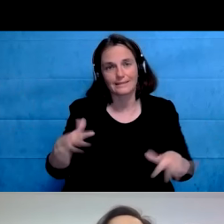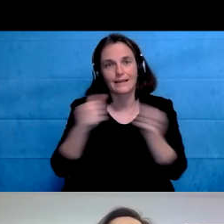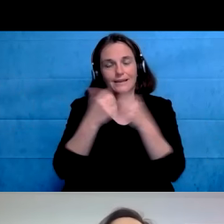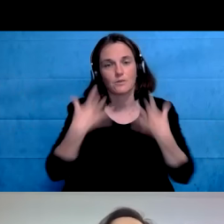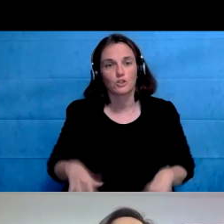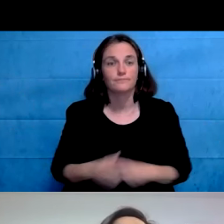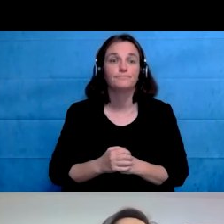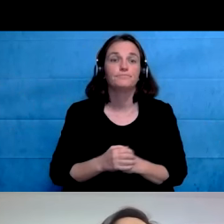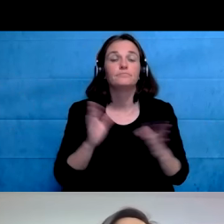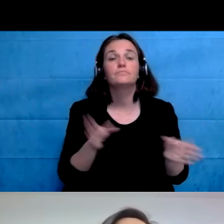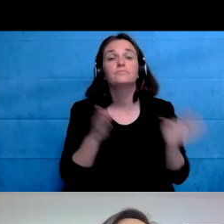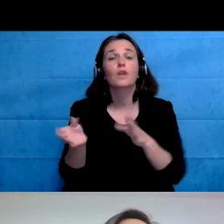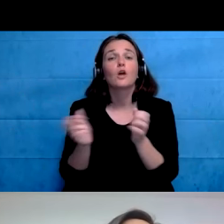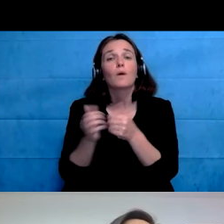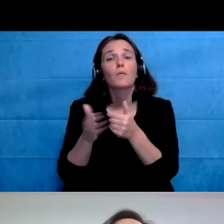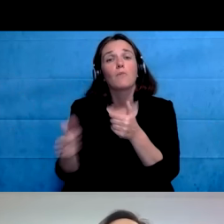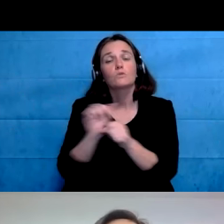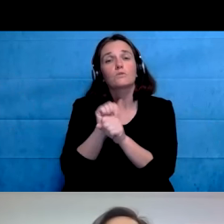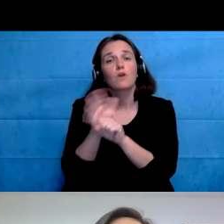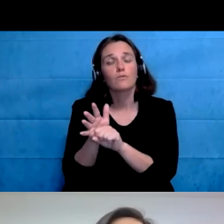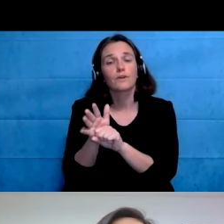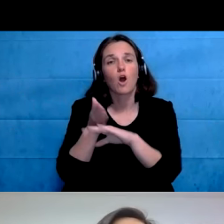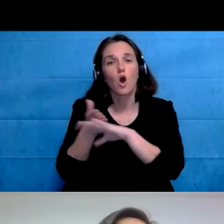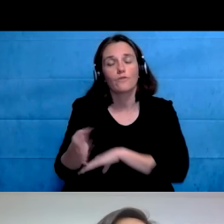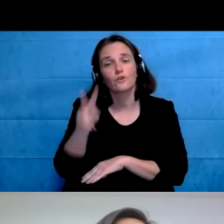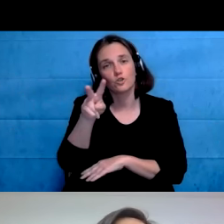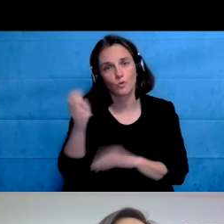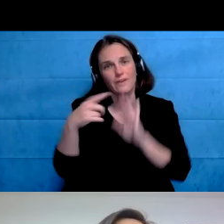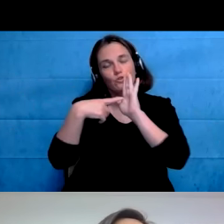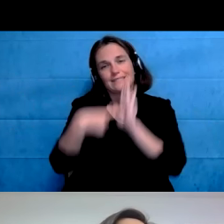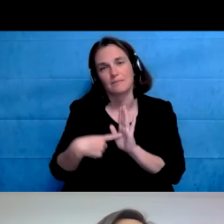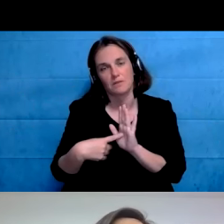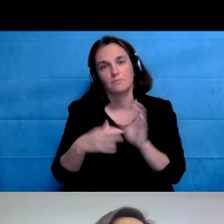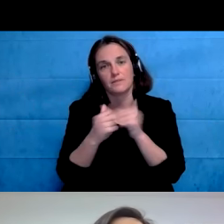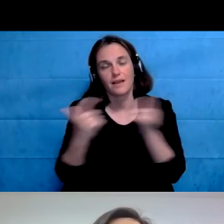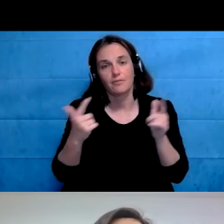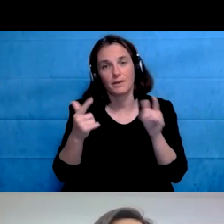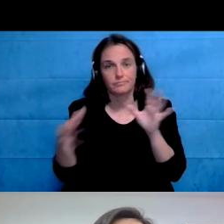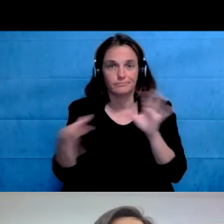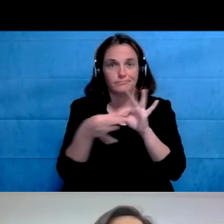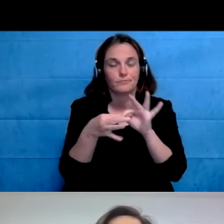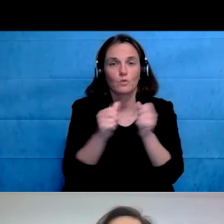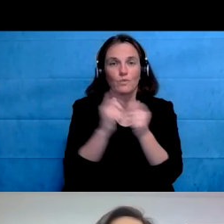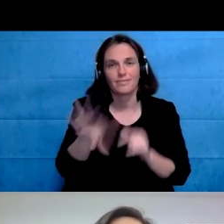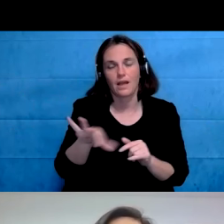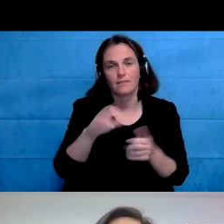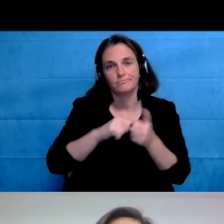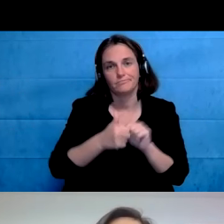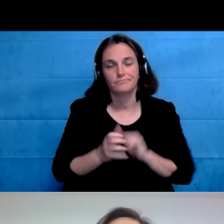So with post COVID, over 200 symptoms have been reported to be associated with this disorder. This is a summary slide.